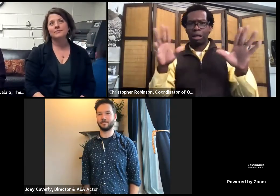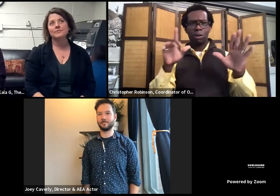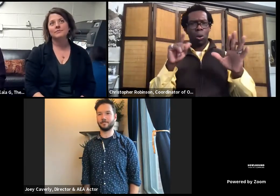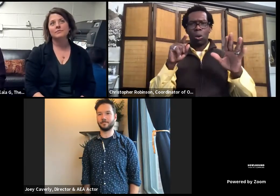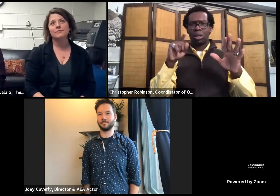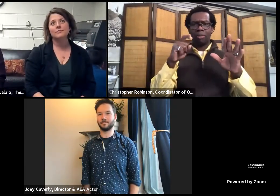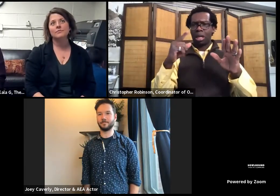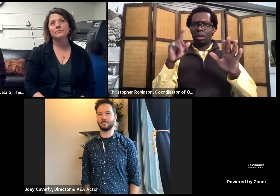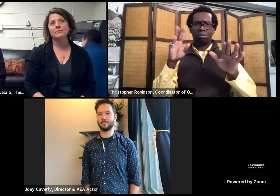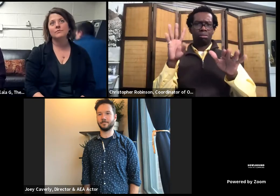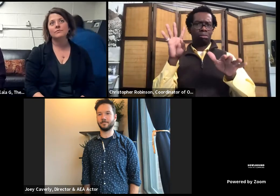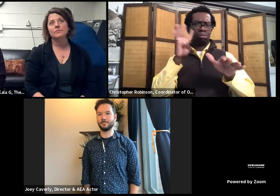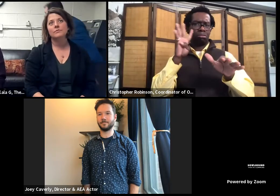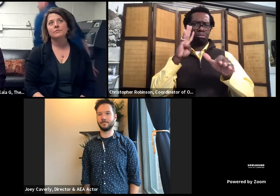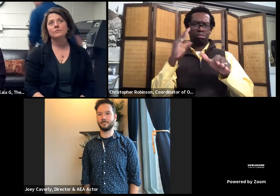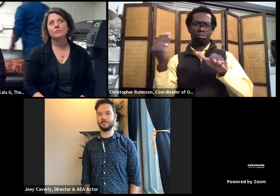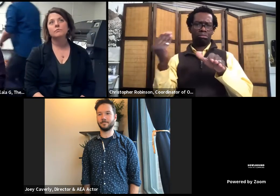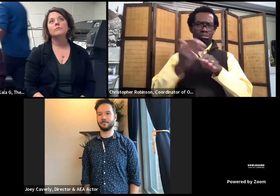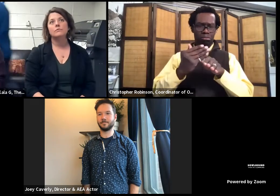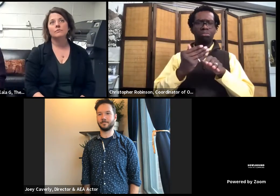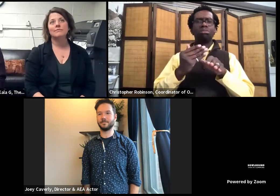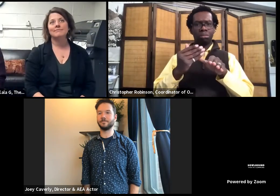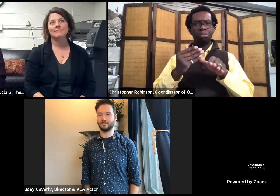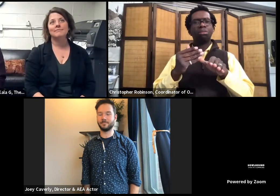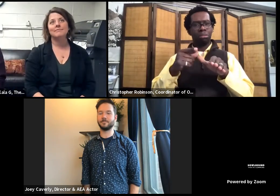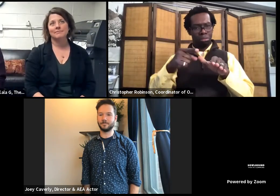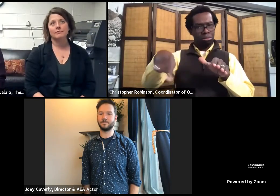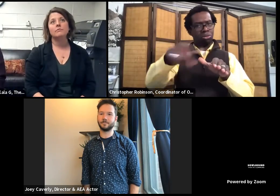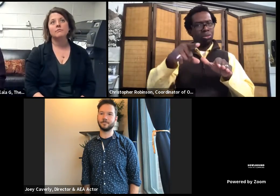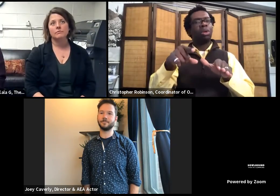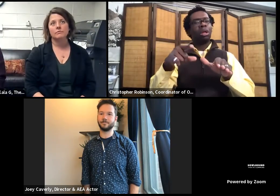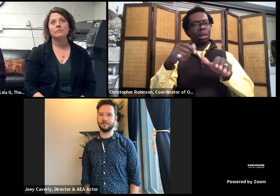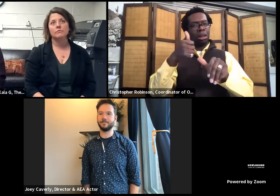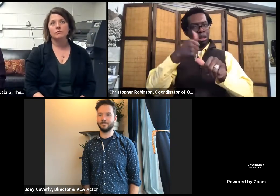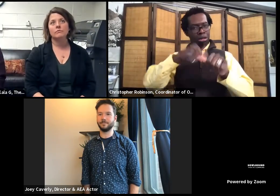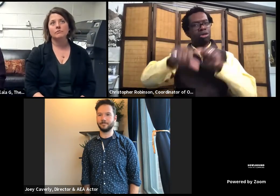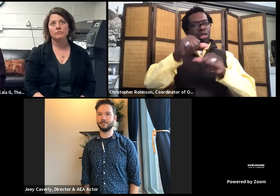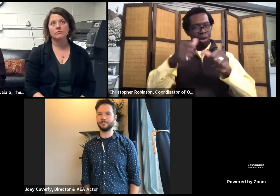Maybe there's something that's not clear. If there's some kind of issue or a visual distraction,